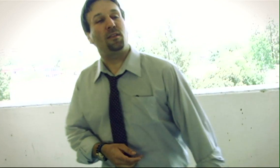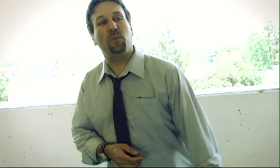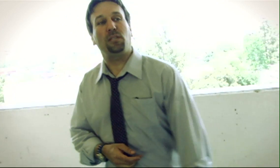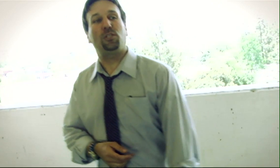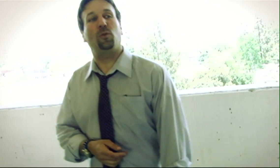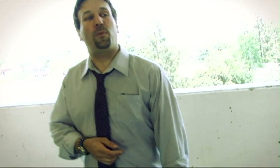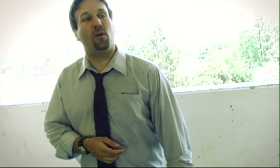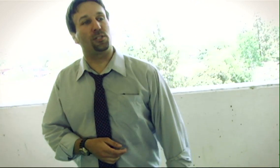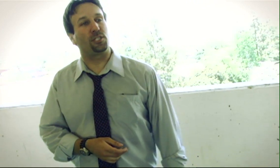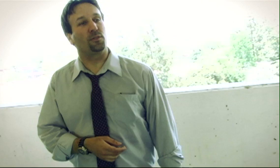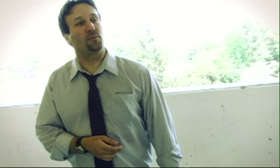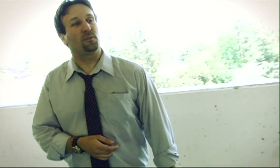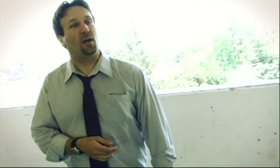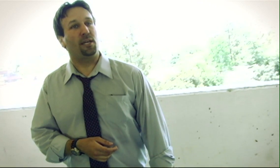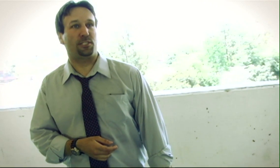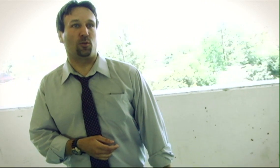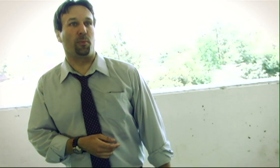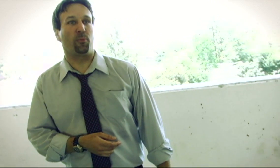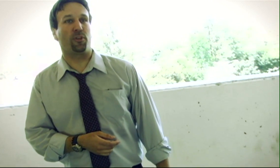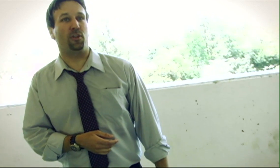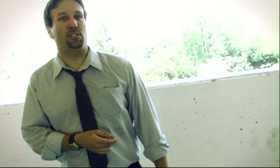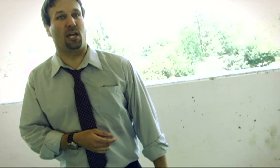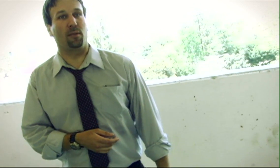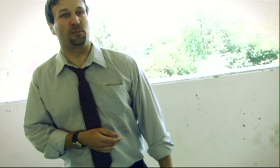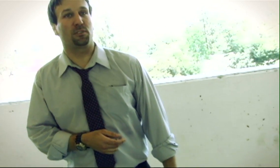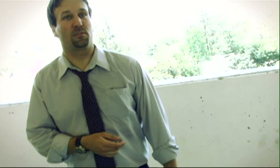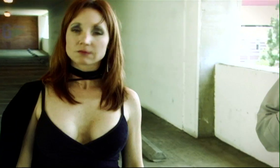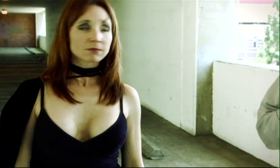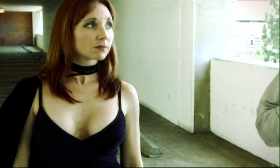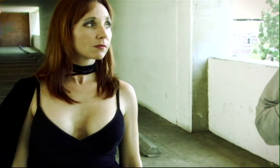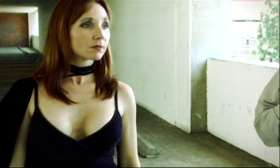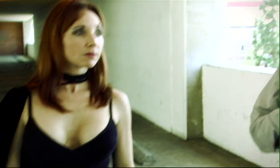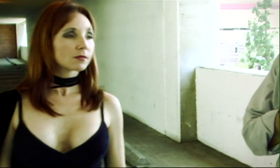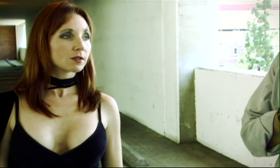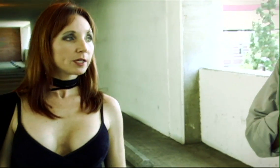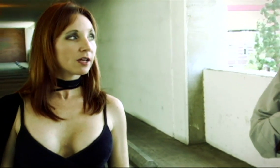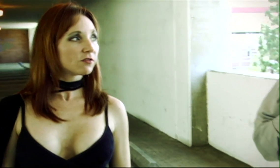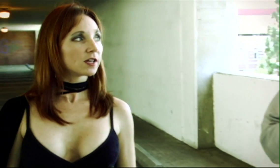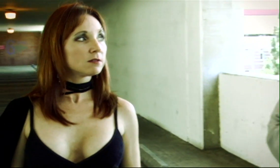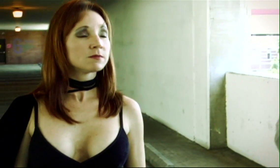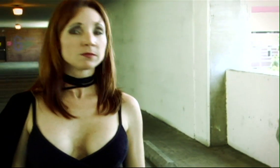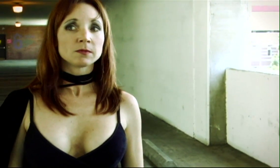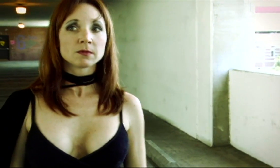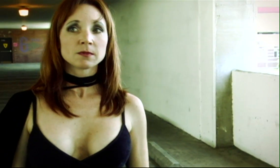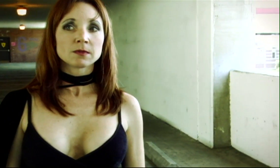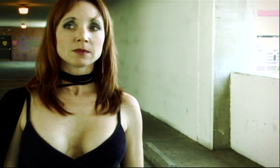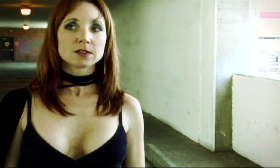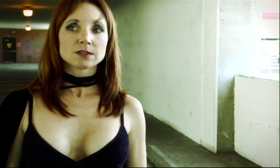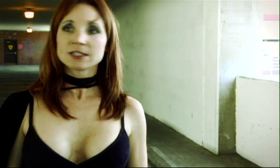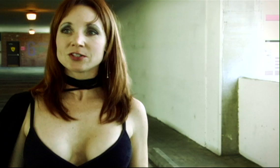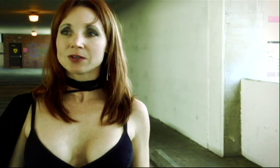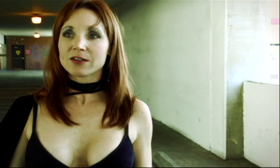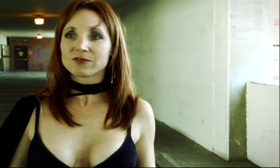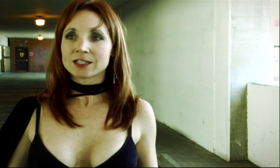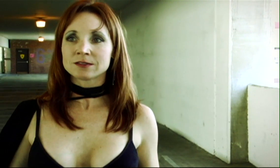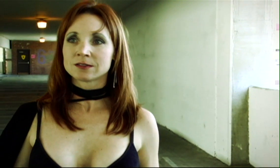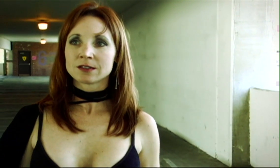"I didn't mean to embarrass you. I still remember the good times." We had fun. Didn't you have fun?